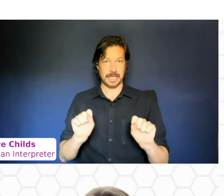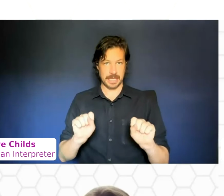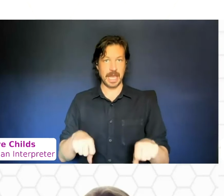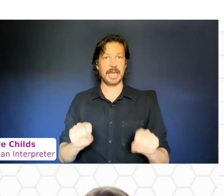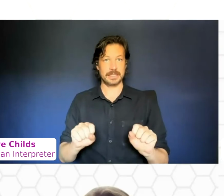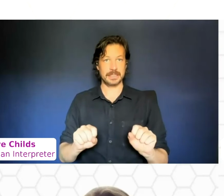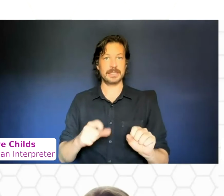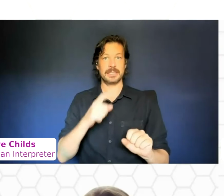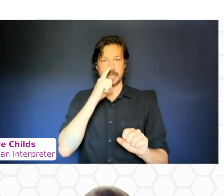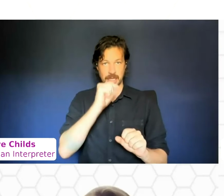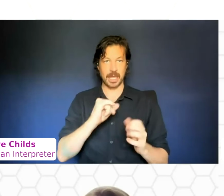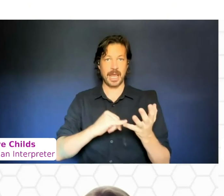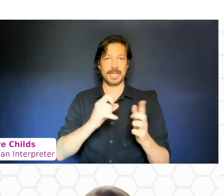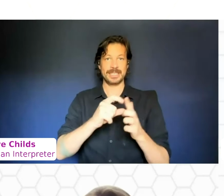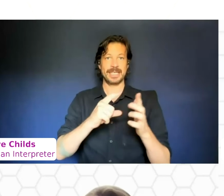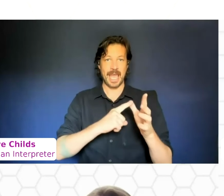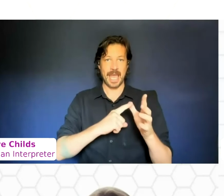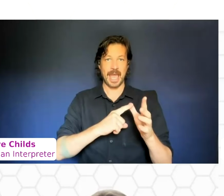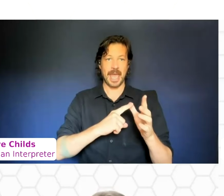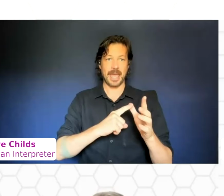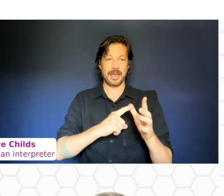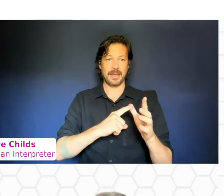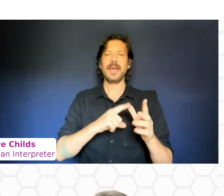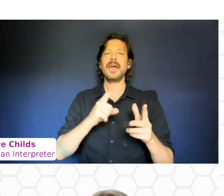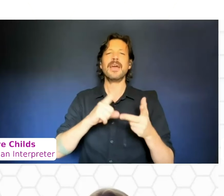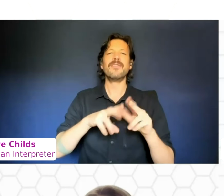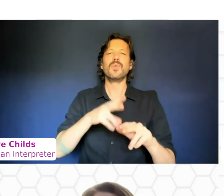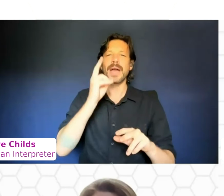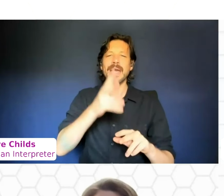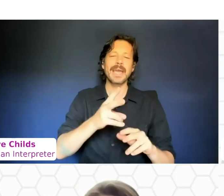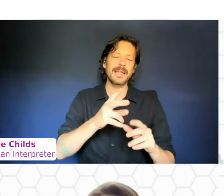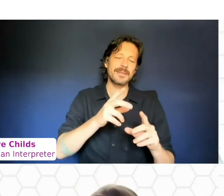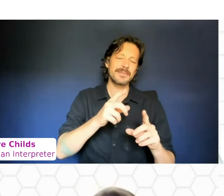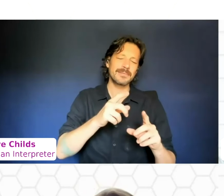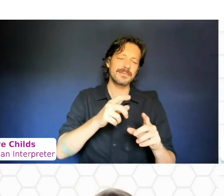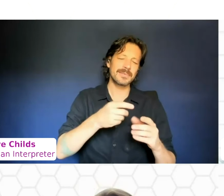dwelling. If you have a look back at the definition page, which I know you can't access now, the third